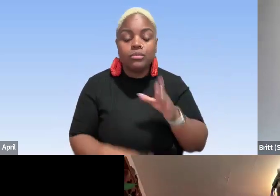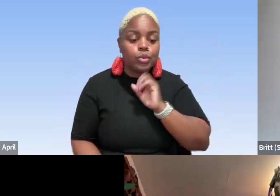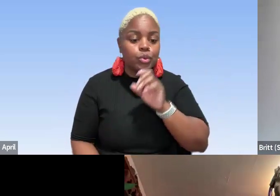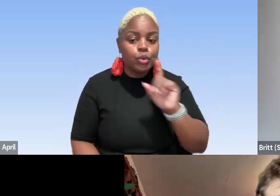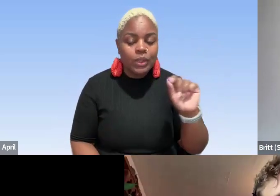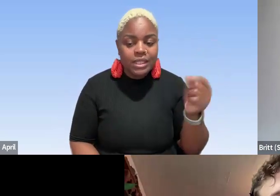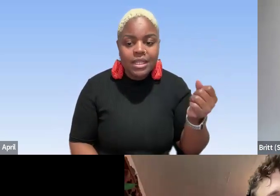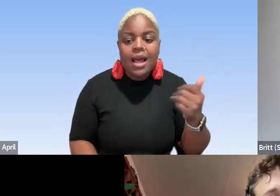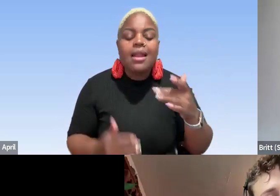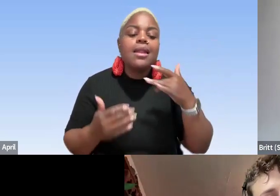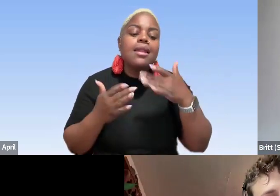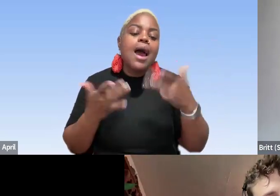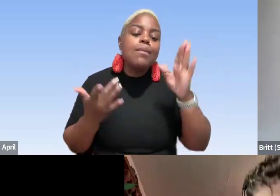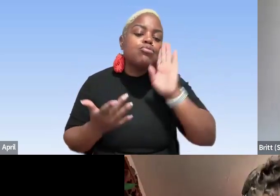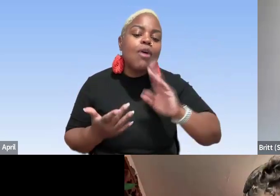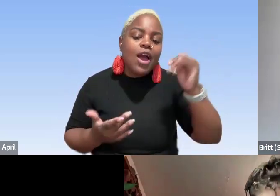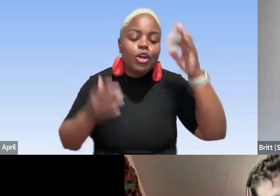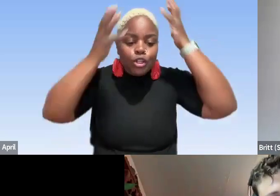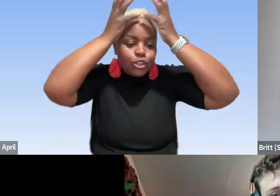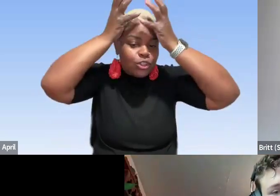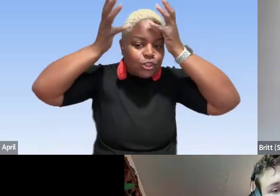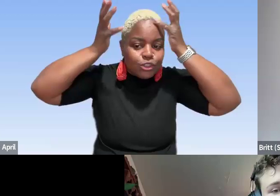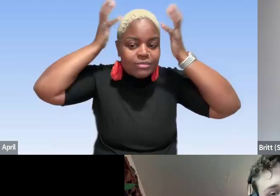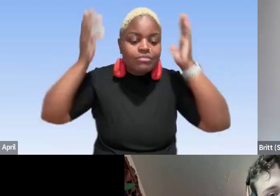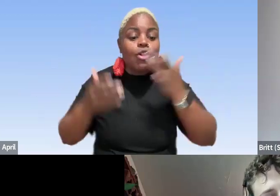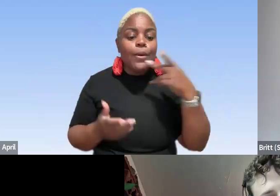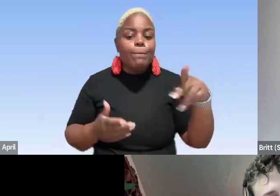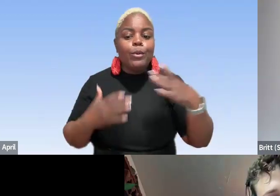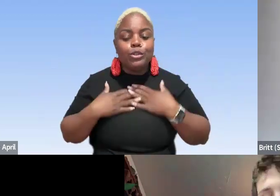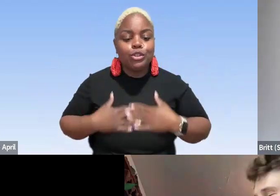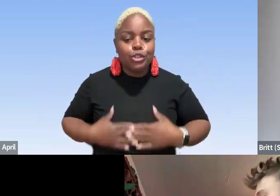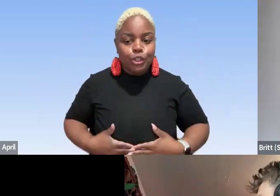a little curly on top. I'm wearing a purple T-shirt with a screen print that I made on it.